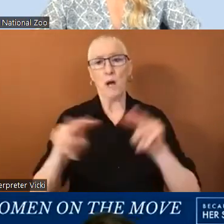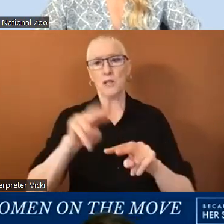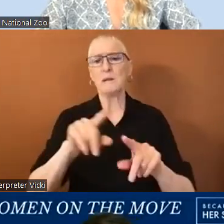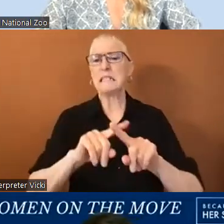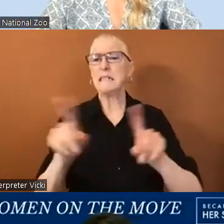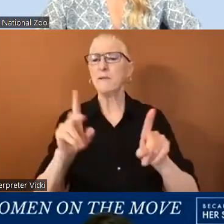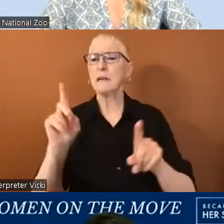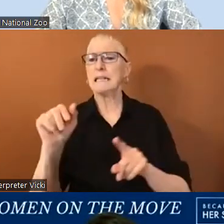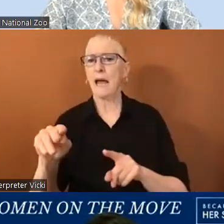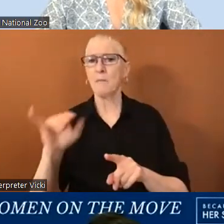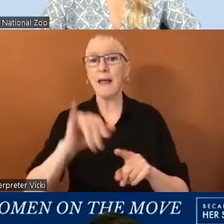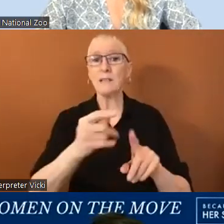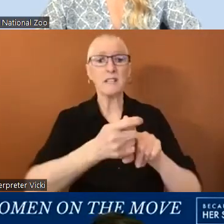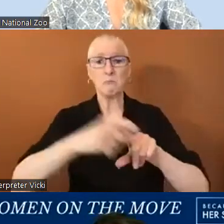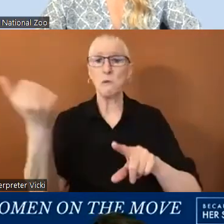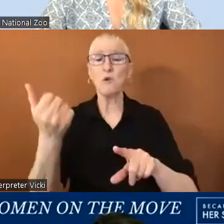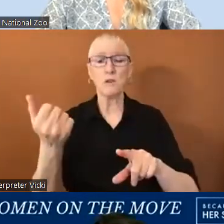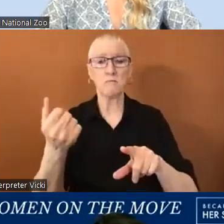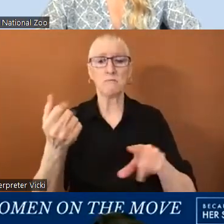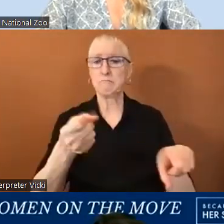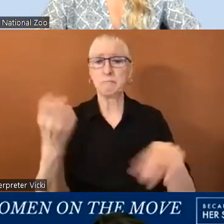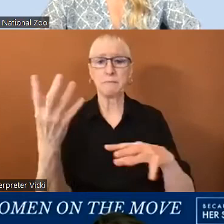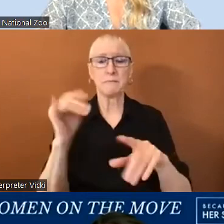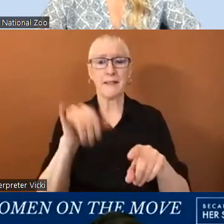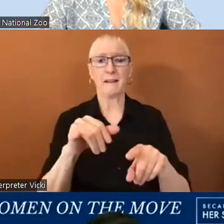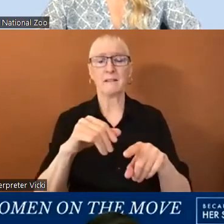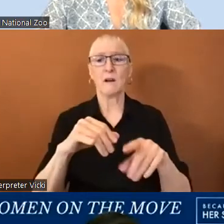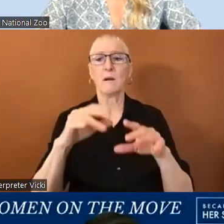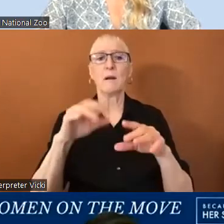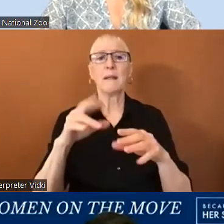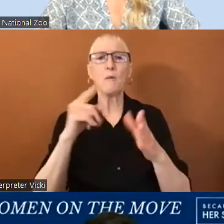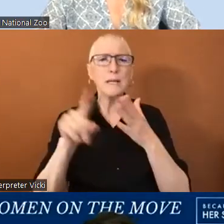had been removed, so our research is studying you know the effects of that dam removal, you know,